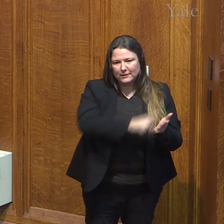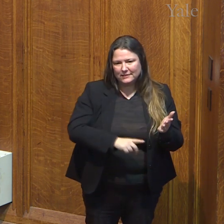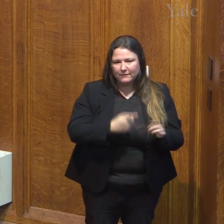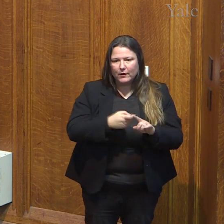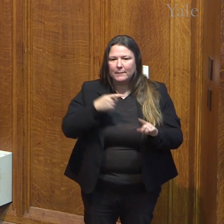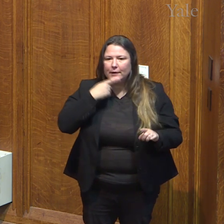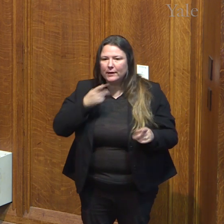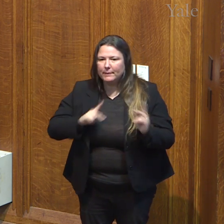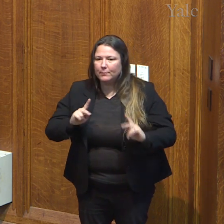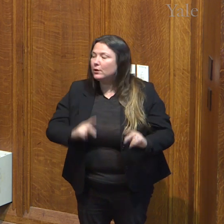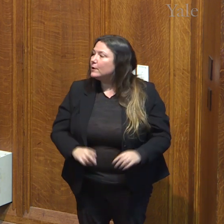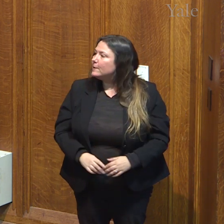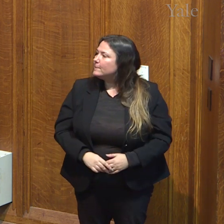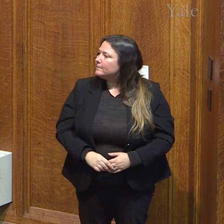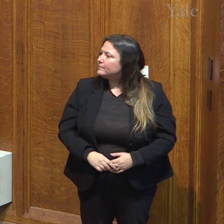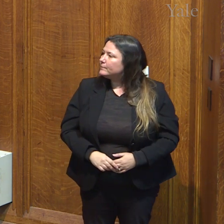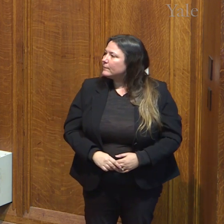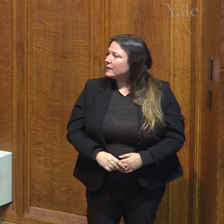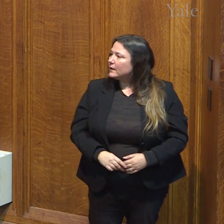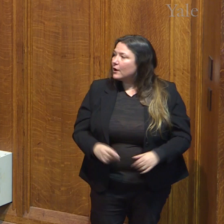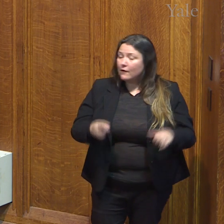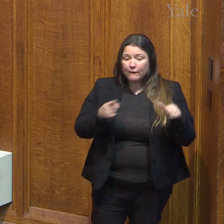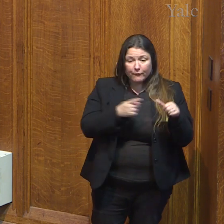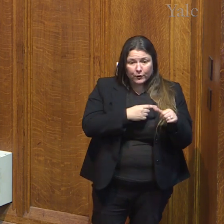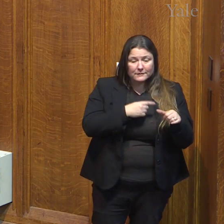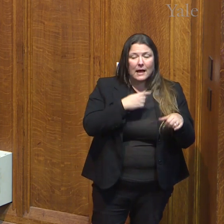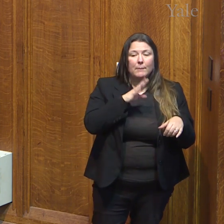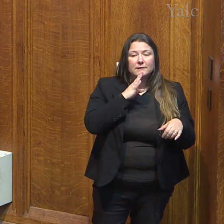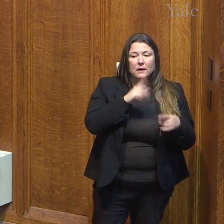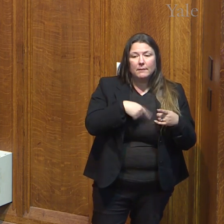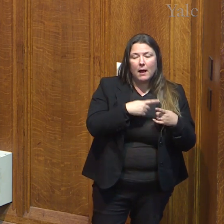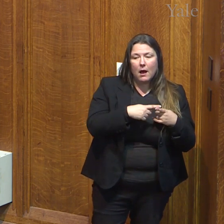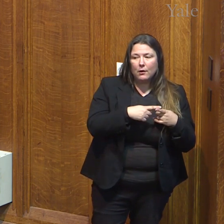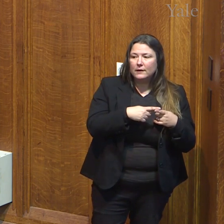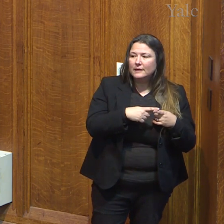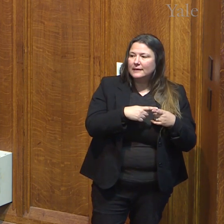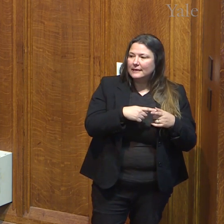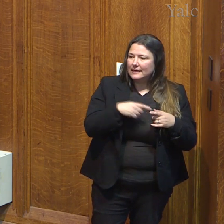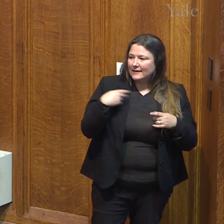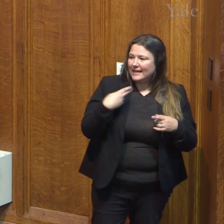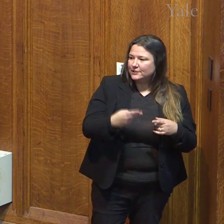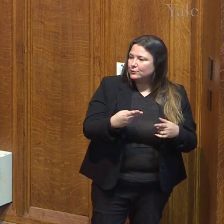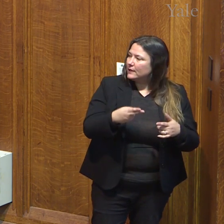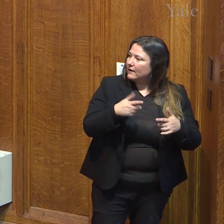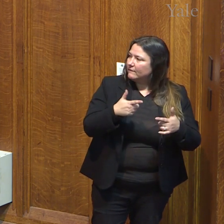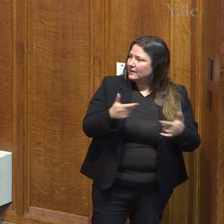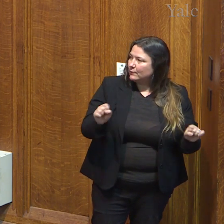A brief note first on what history and linguistics have taught us about signed languages